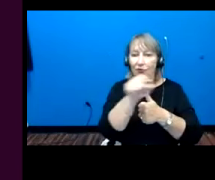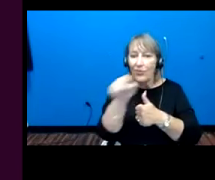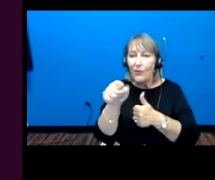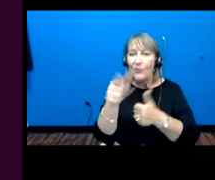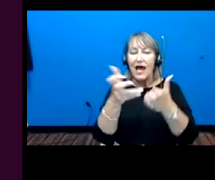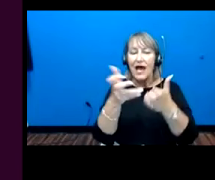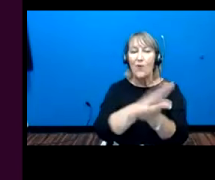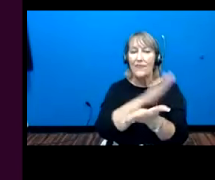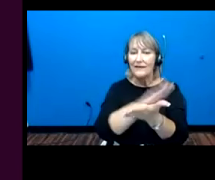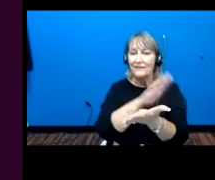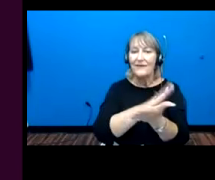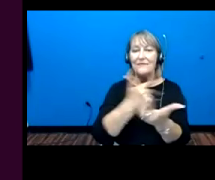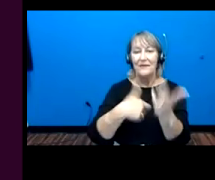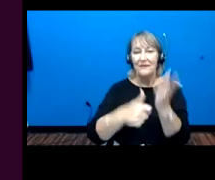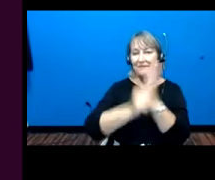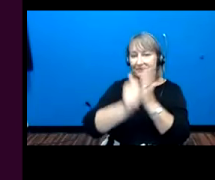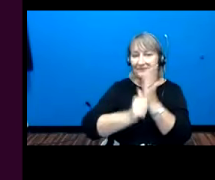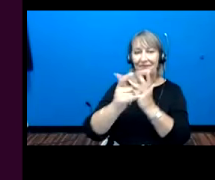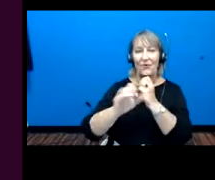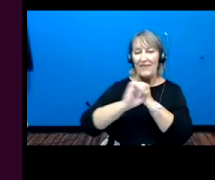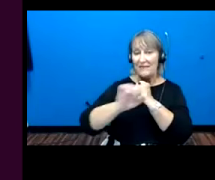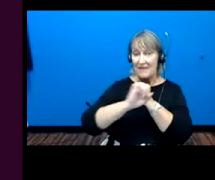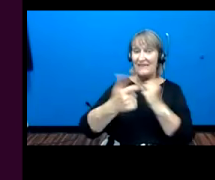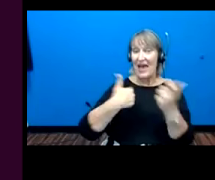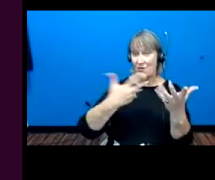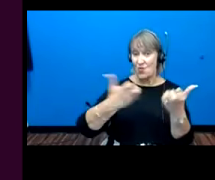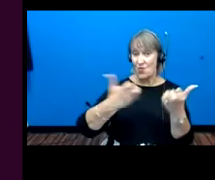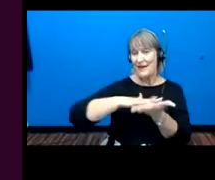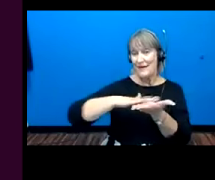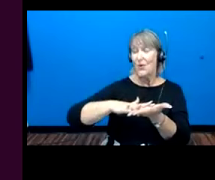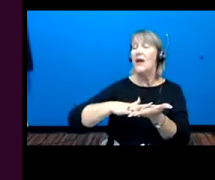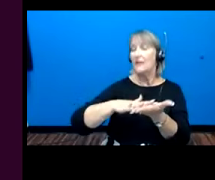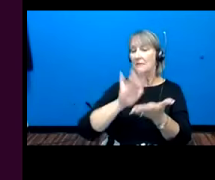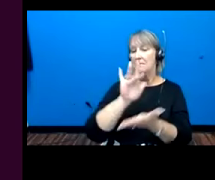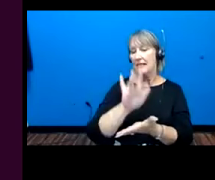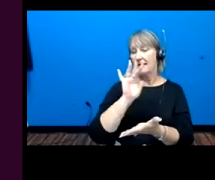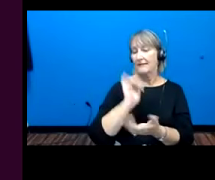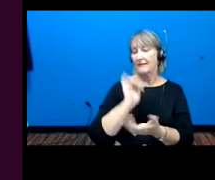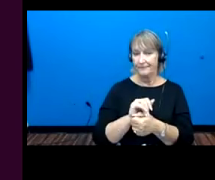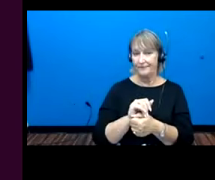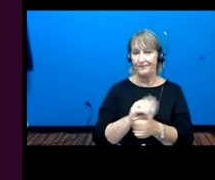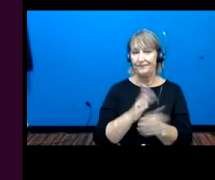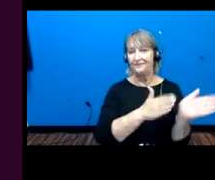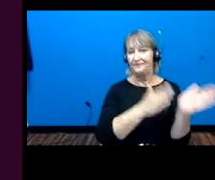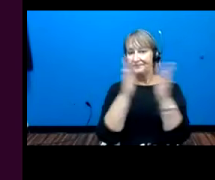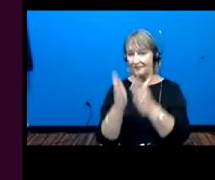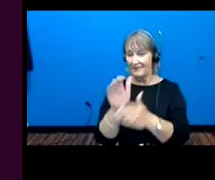and you'll see more information there. We’ll go back. ASL Resources.